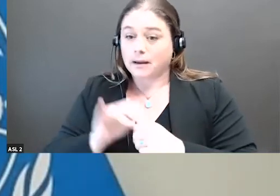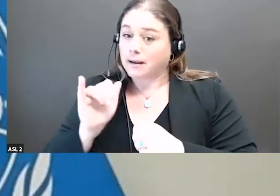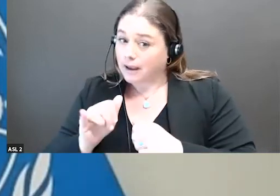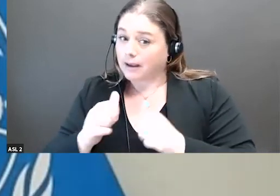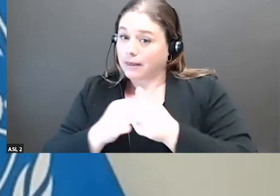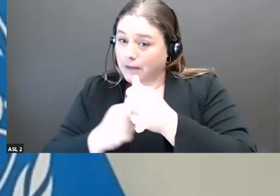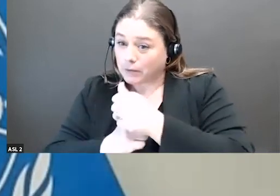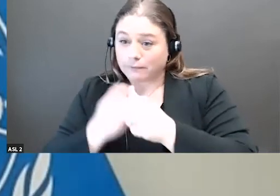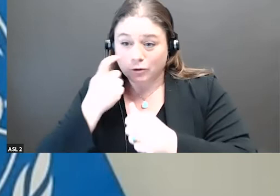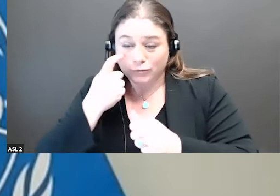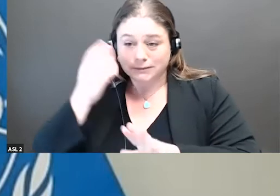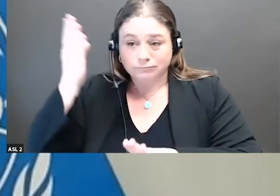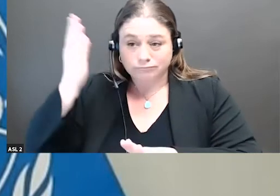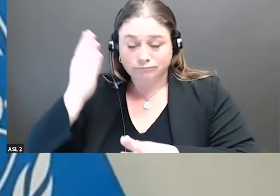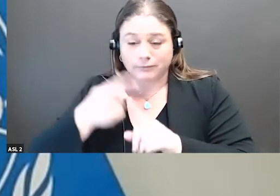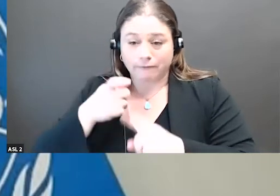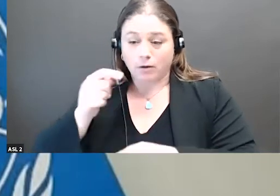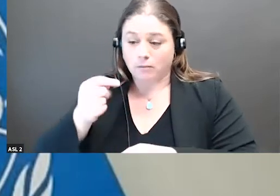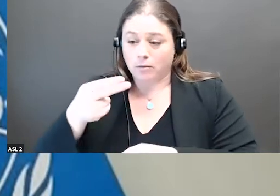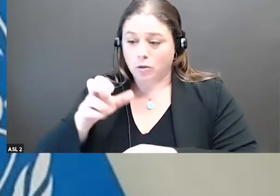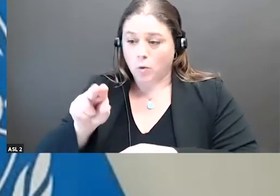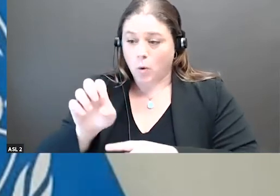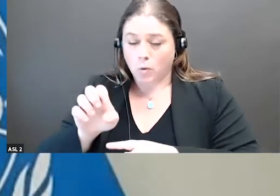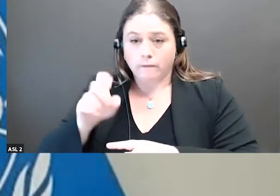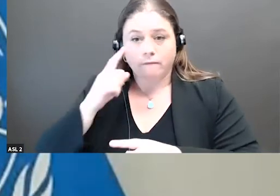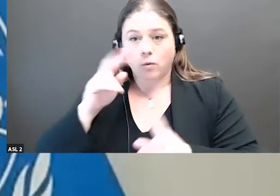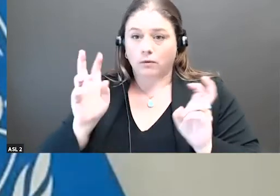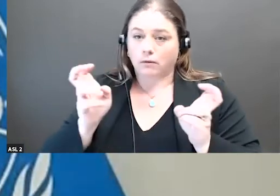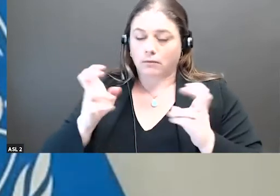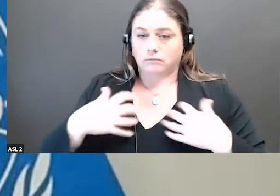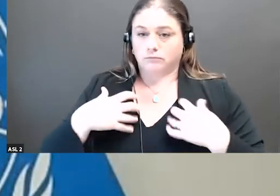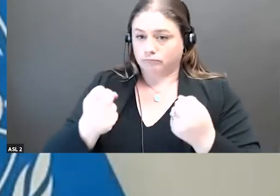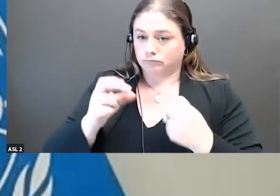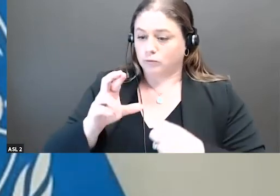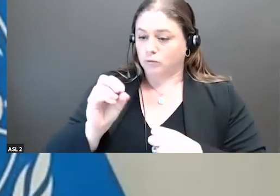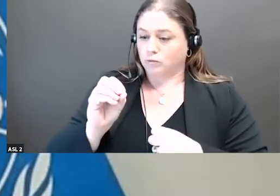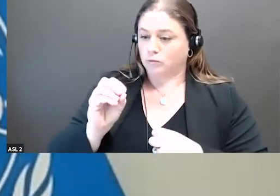to the development of a, quote, "robust employment strategy for Canadians with disabilities".